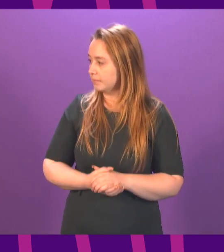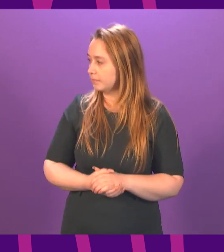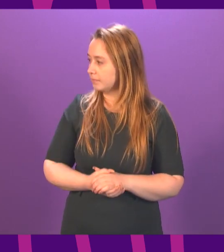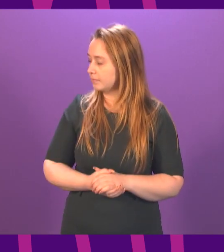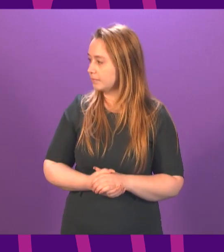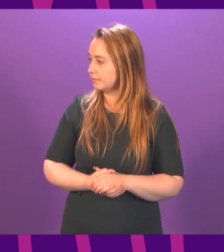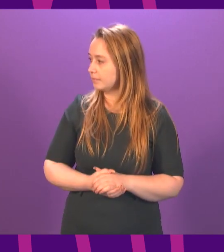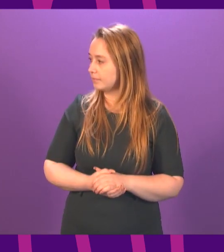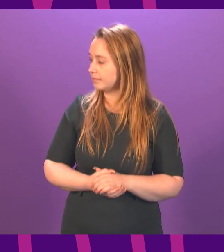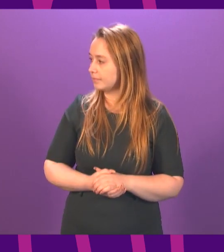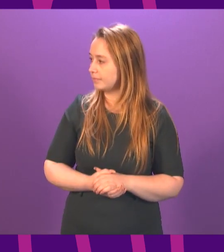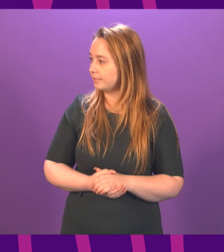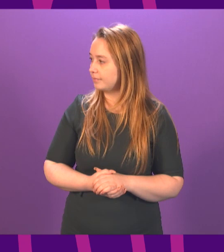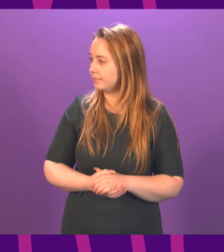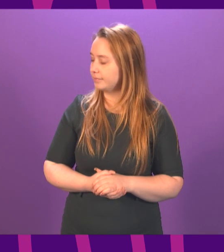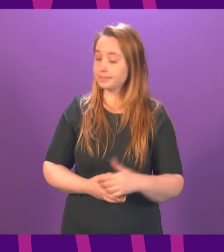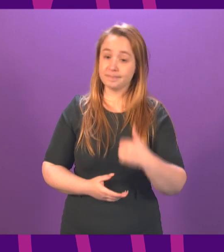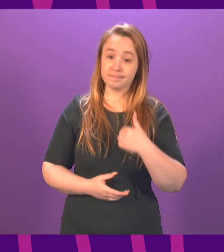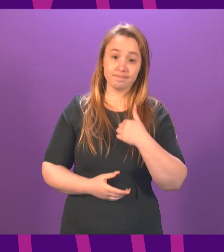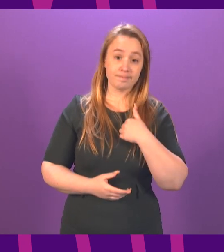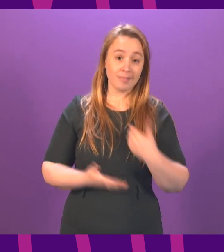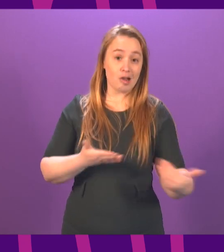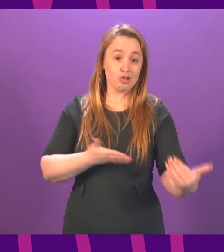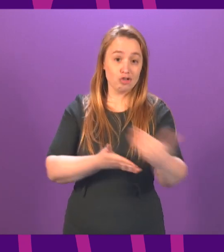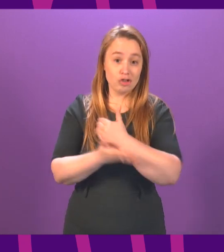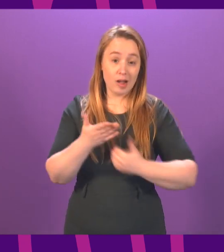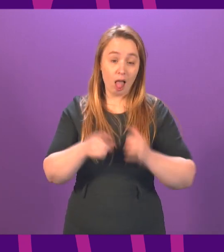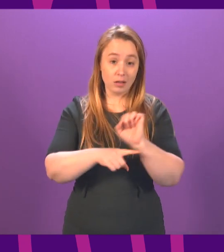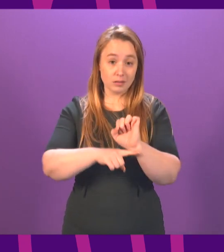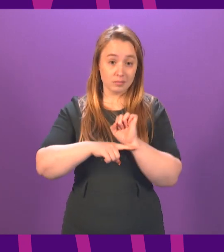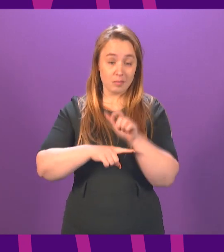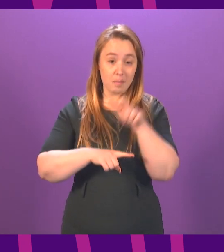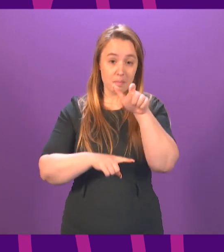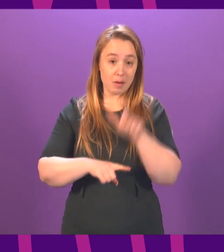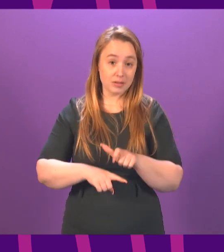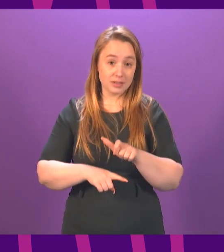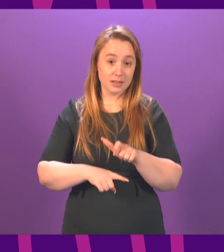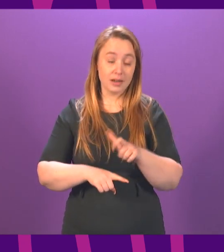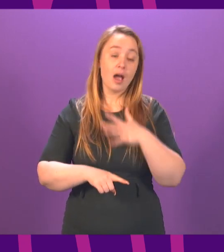declare an interest as a shielded person. Further to Ruth Davidson’s questions,